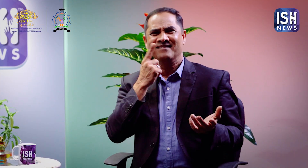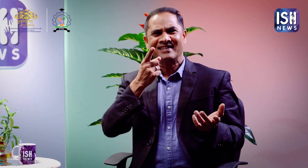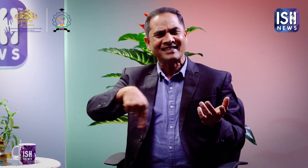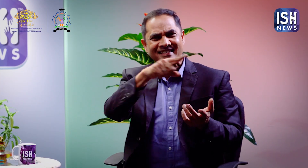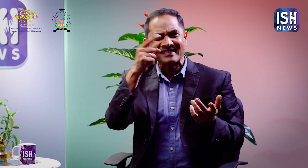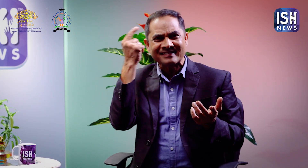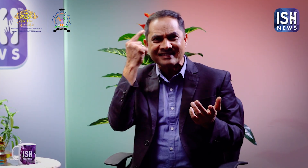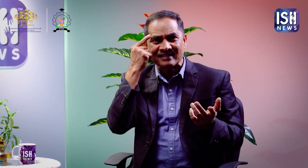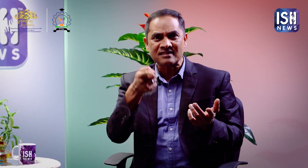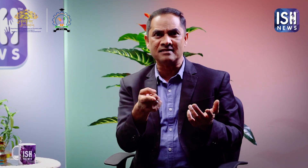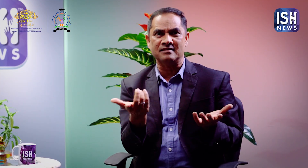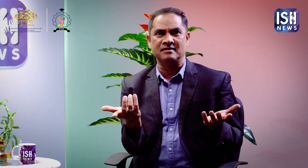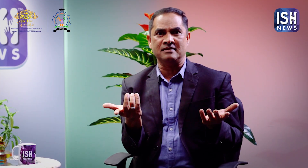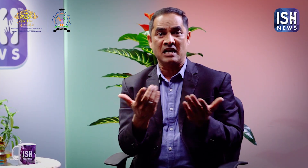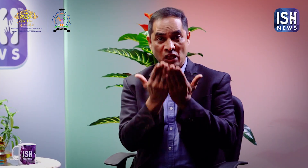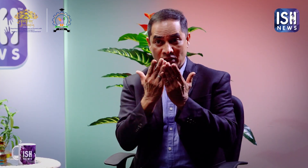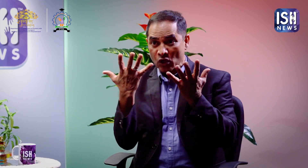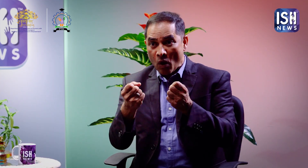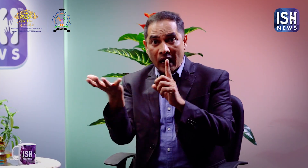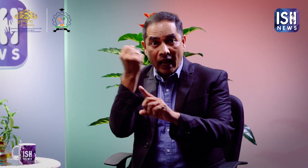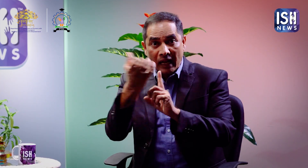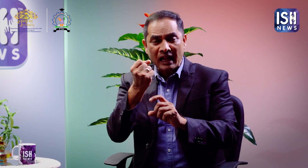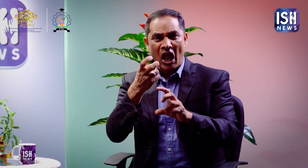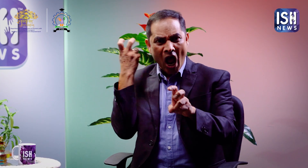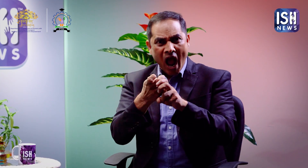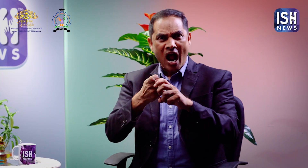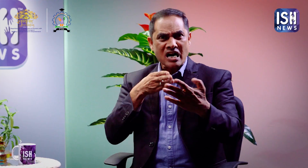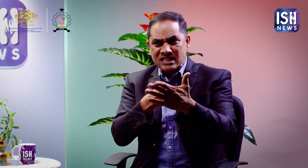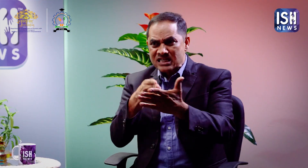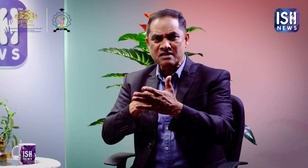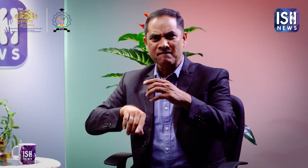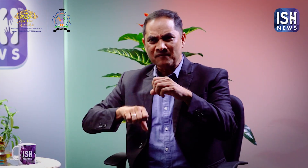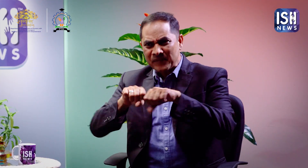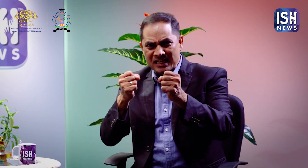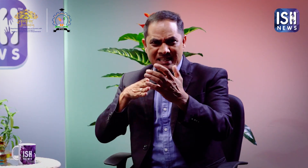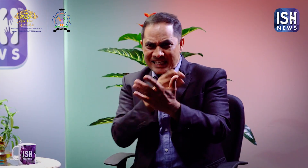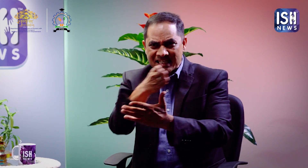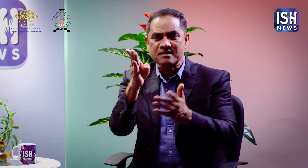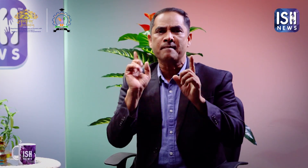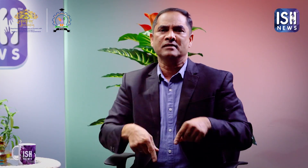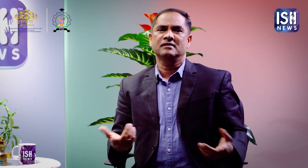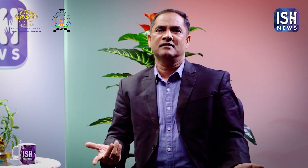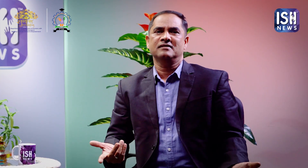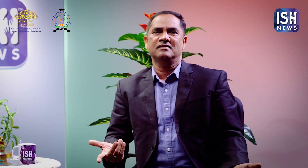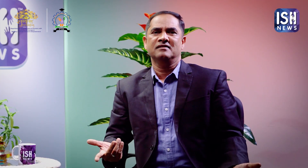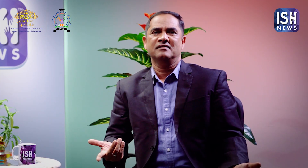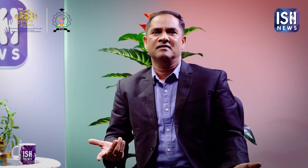Deaf individuals need to reflect. If you want to reach success, you must work hard, face challenges, and push yourself forward.